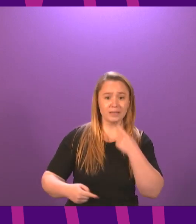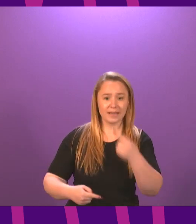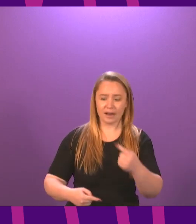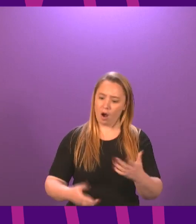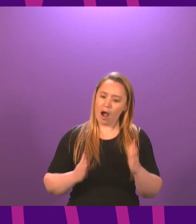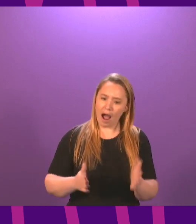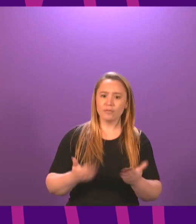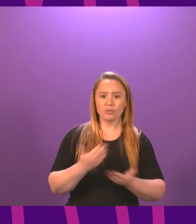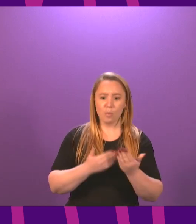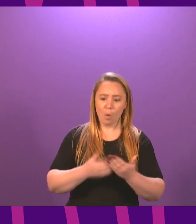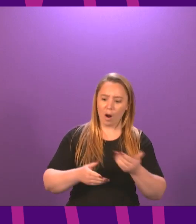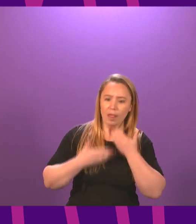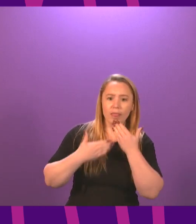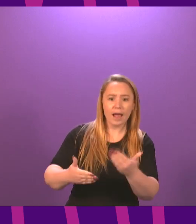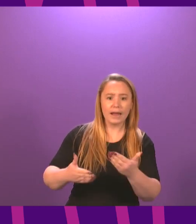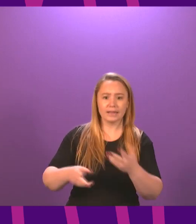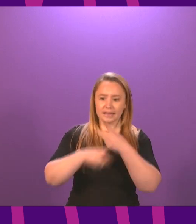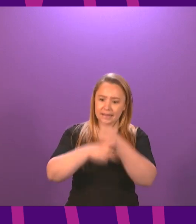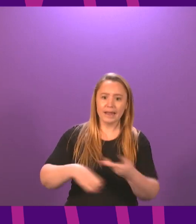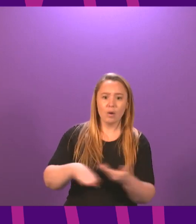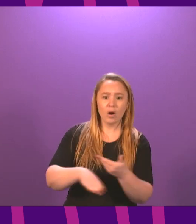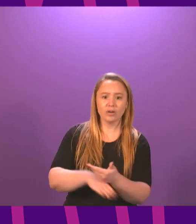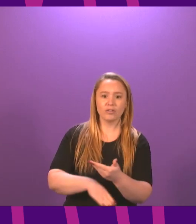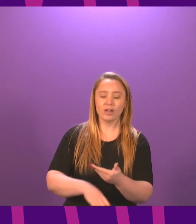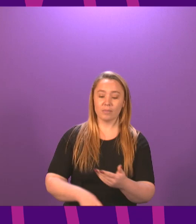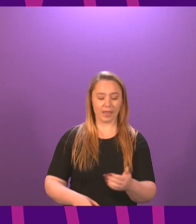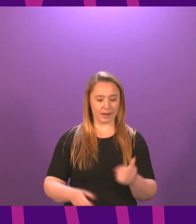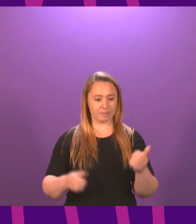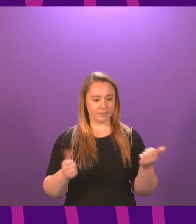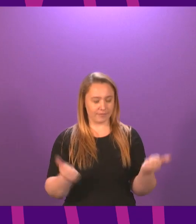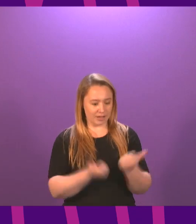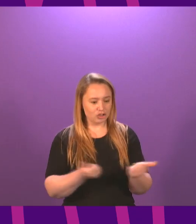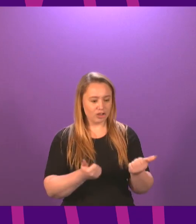me to do more to thank NHS and care workers, but, of course, as soon as we do so, he decides